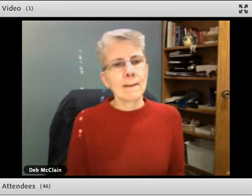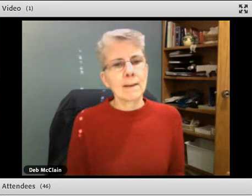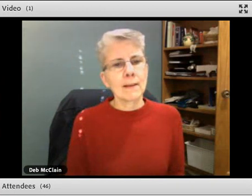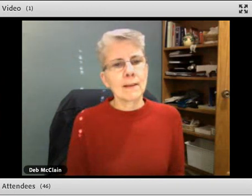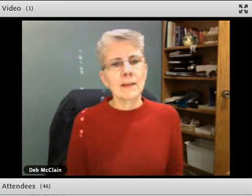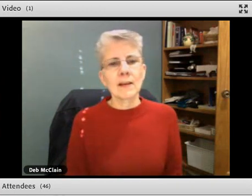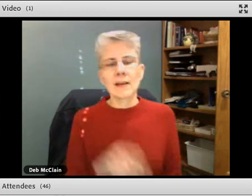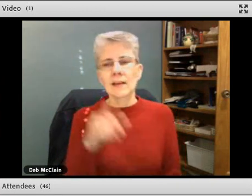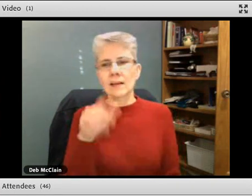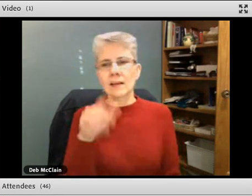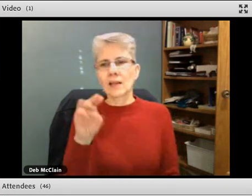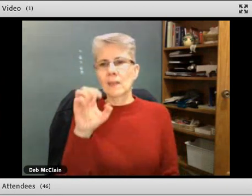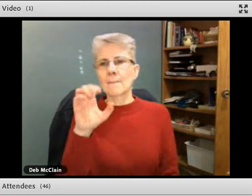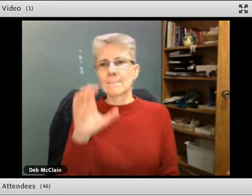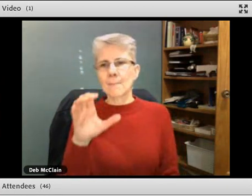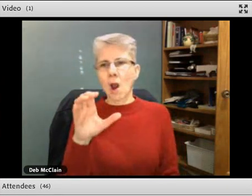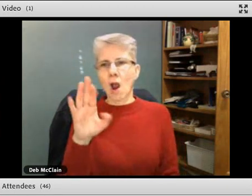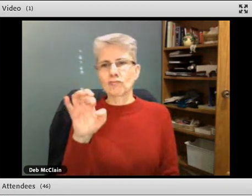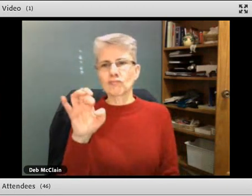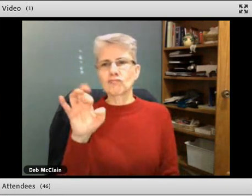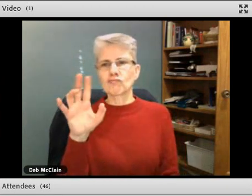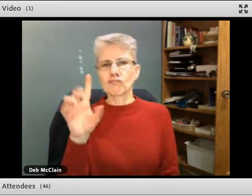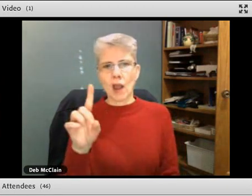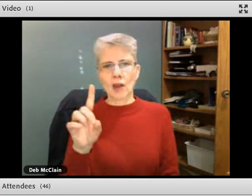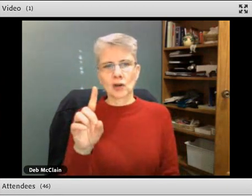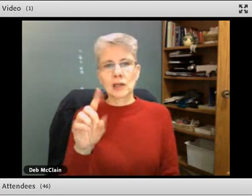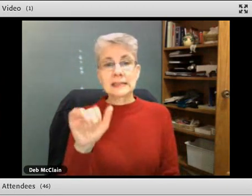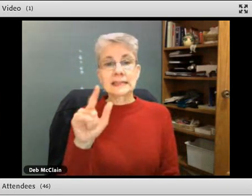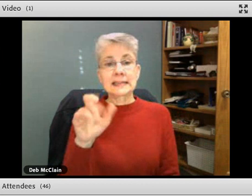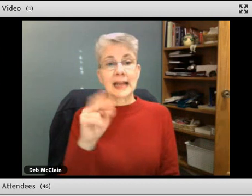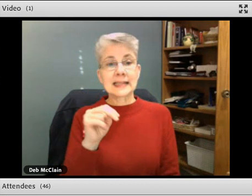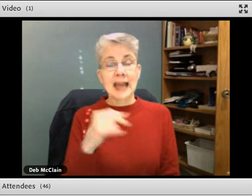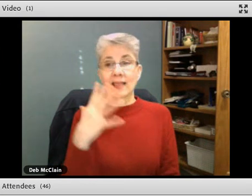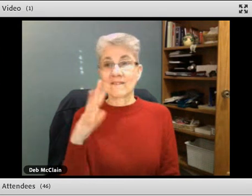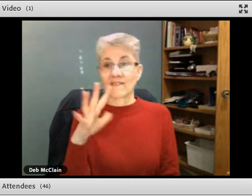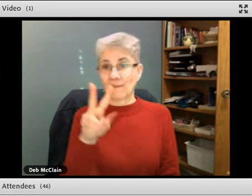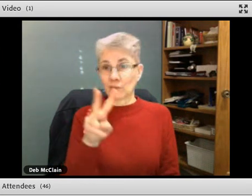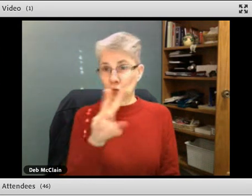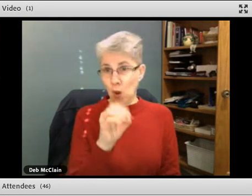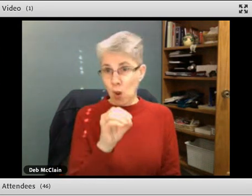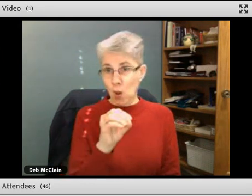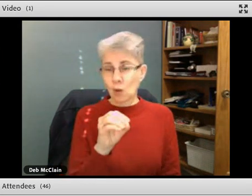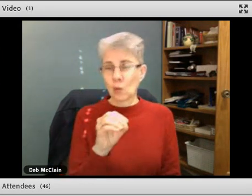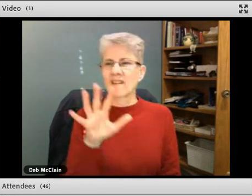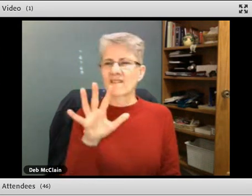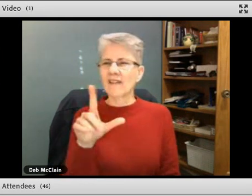So, the 520, or the 520 field, is the summary statement.